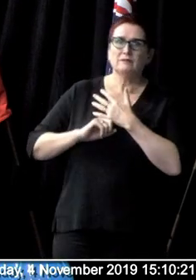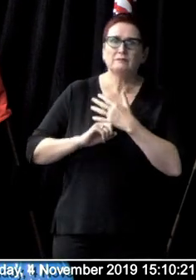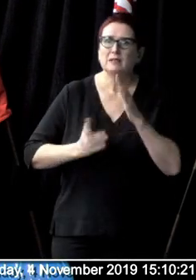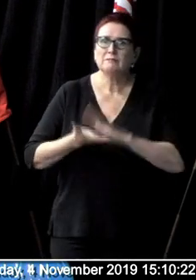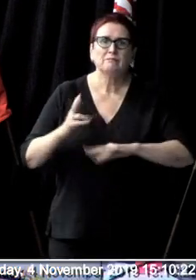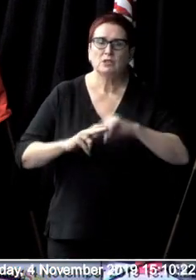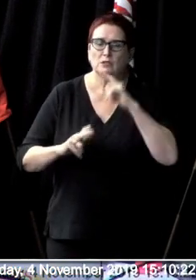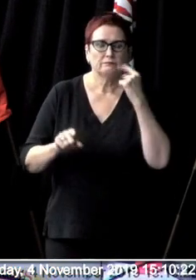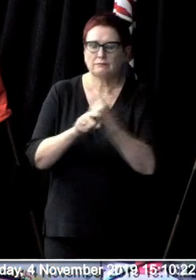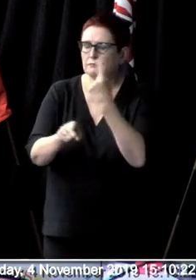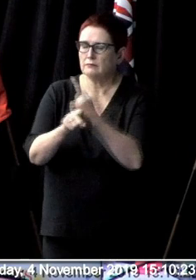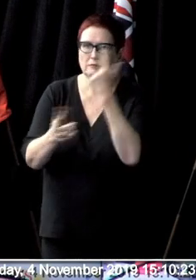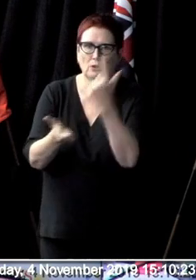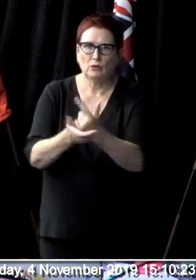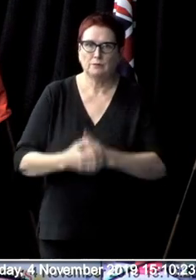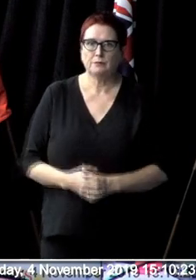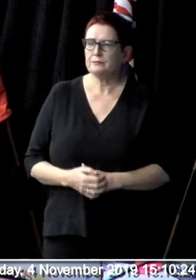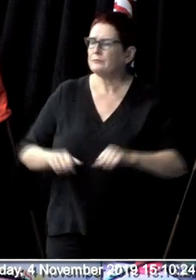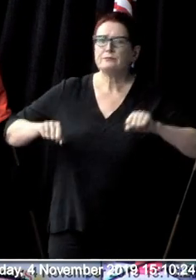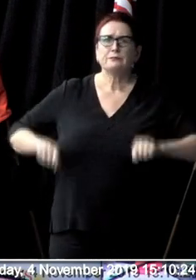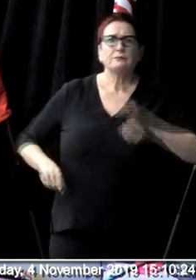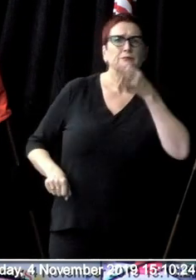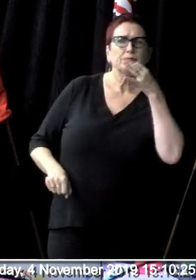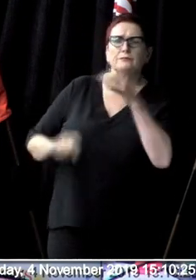When each of your organisations receives reports of